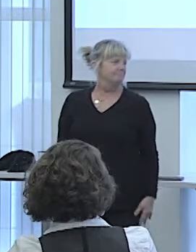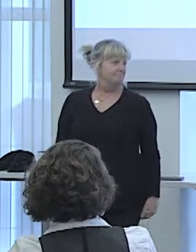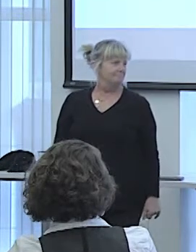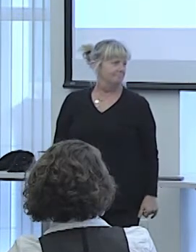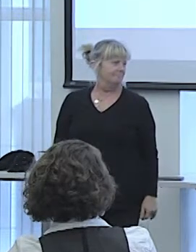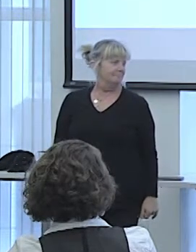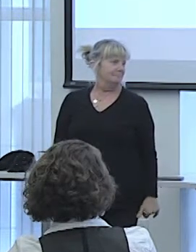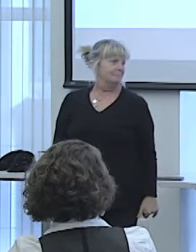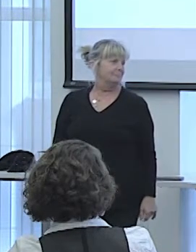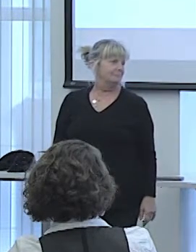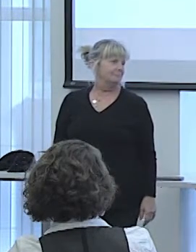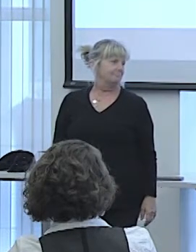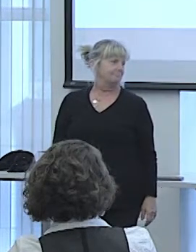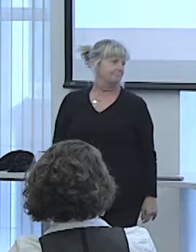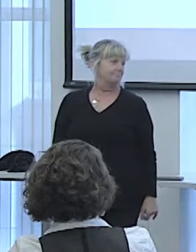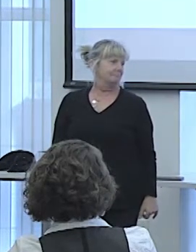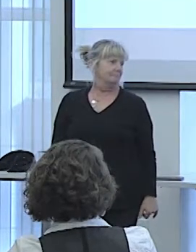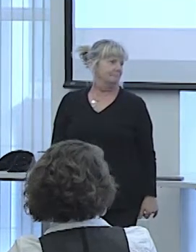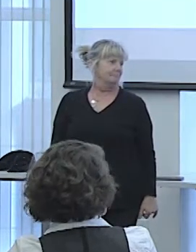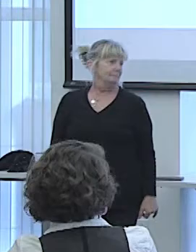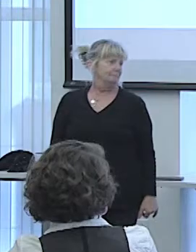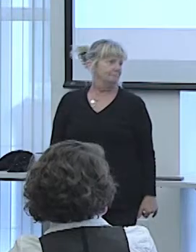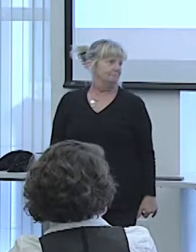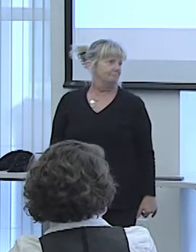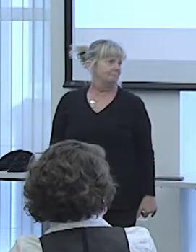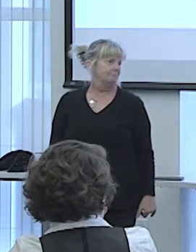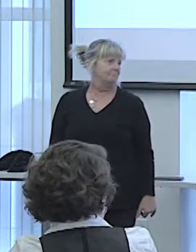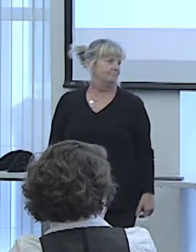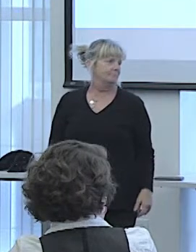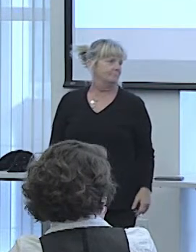I can't summarize, I put mikes in the way. Sorry.